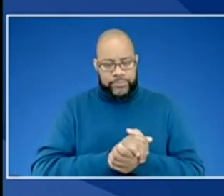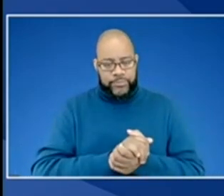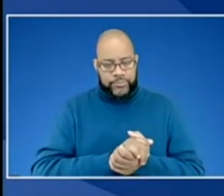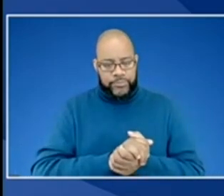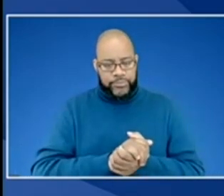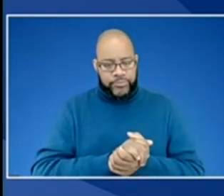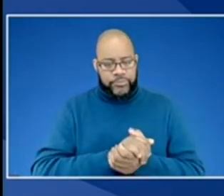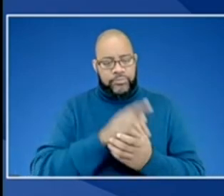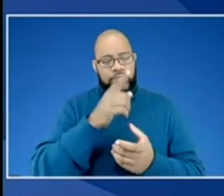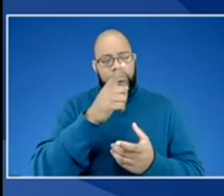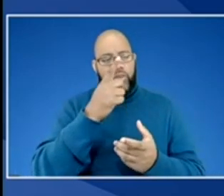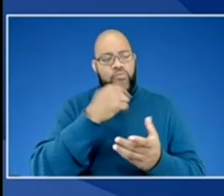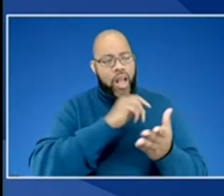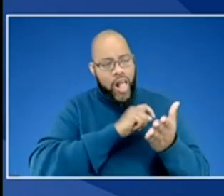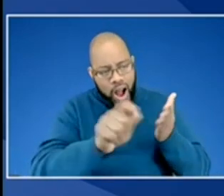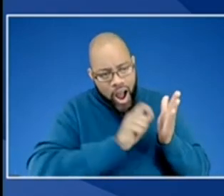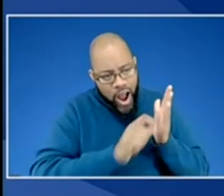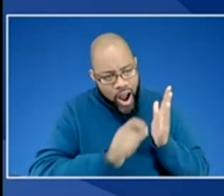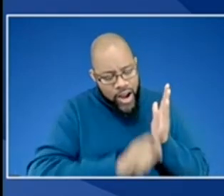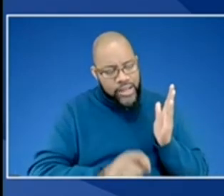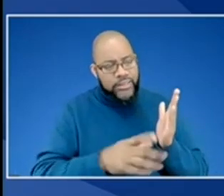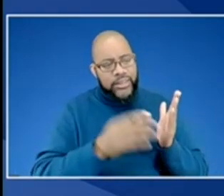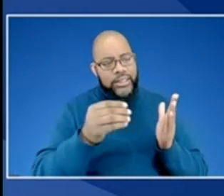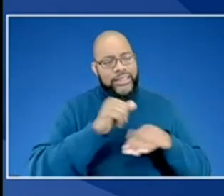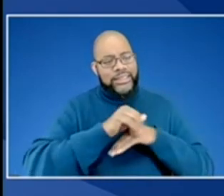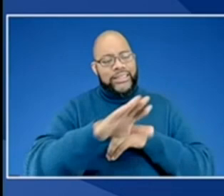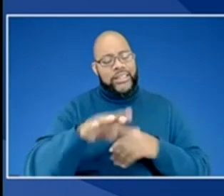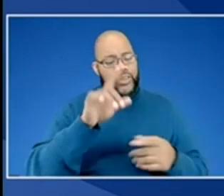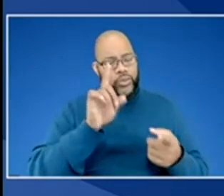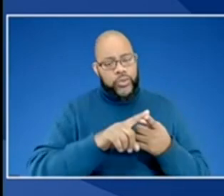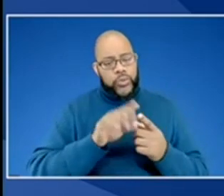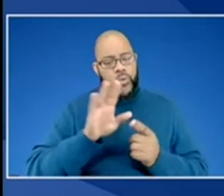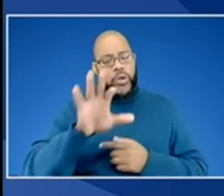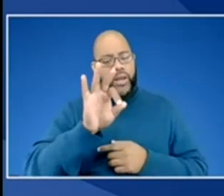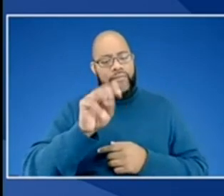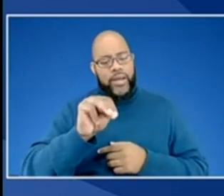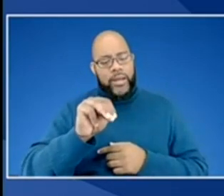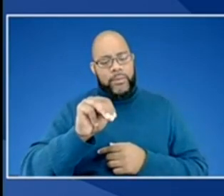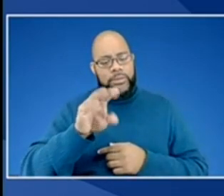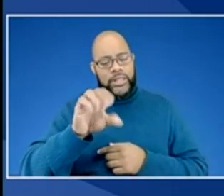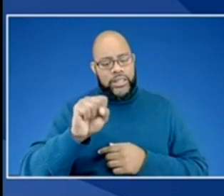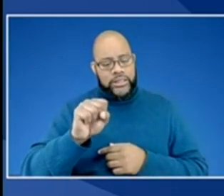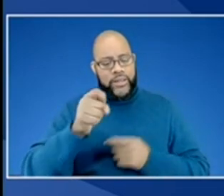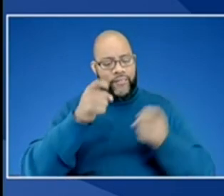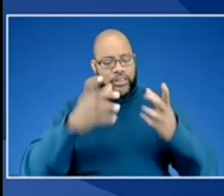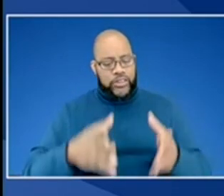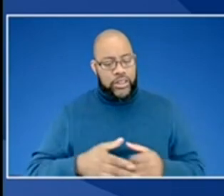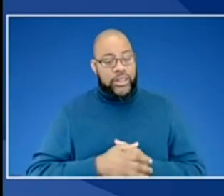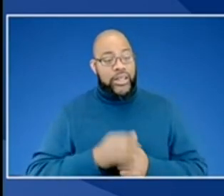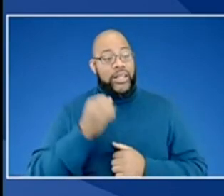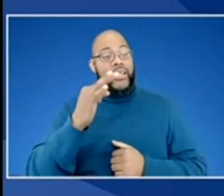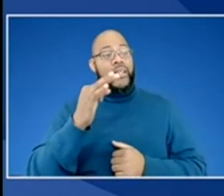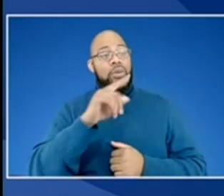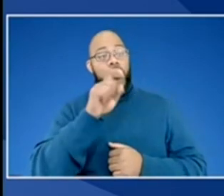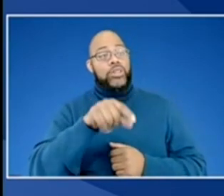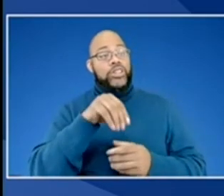line and send to your facilitators. Otherwise, questions or comments into the chat section.